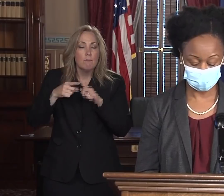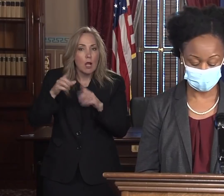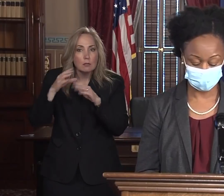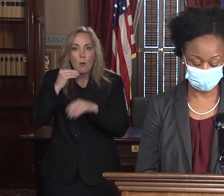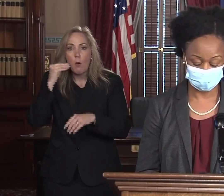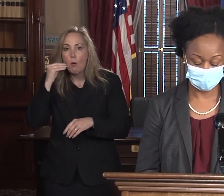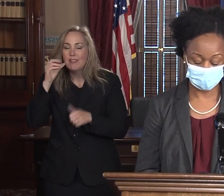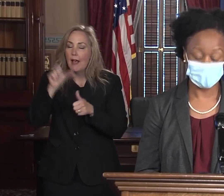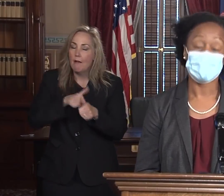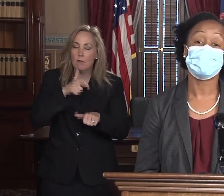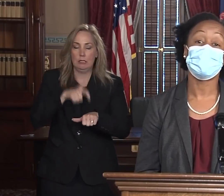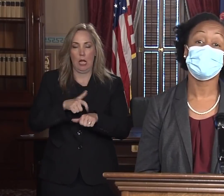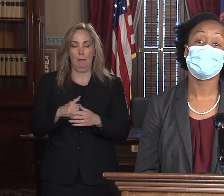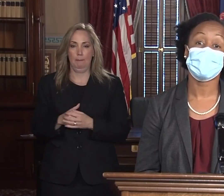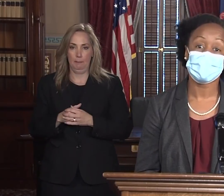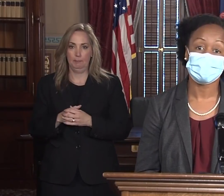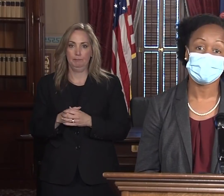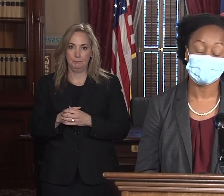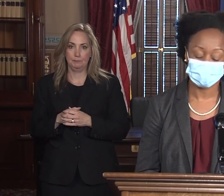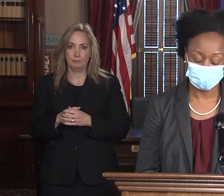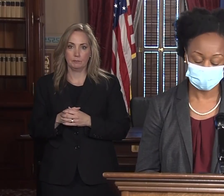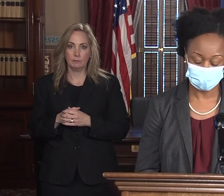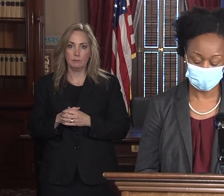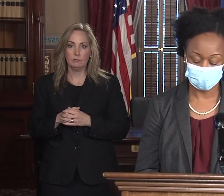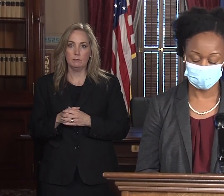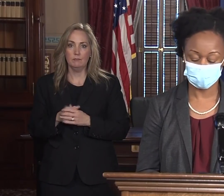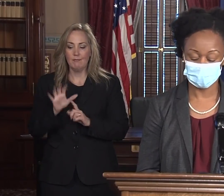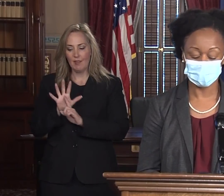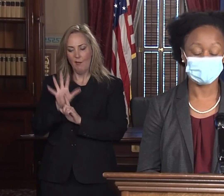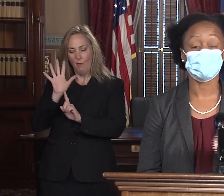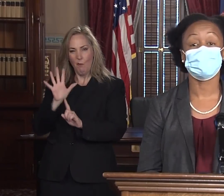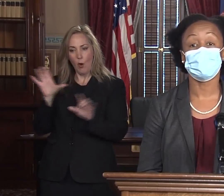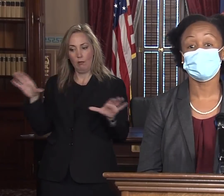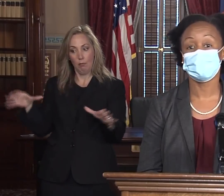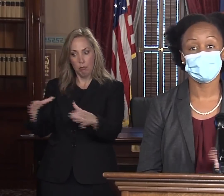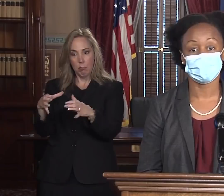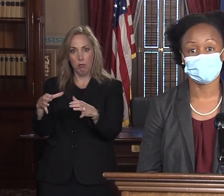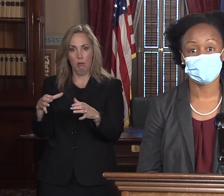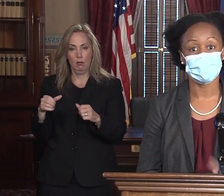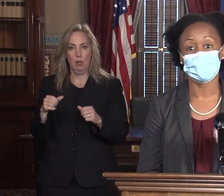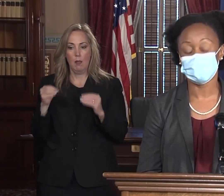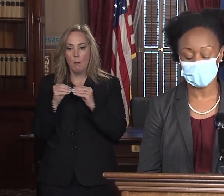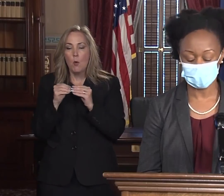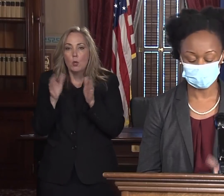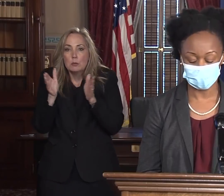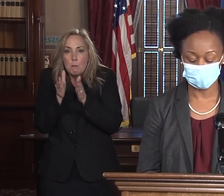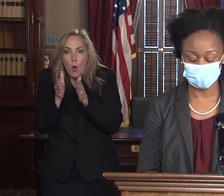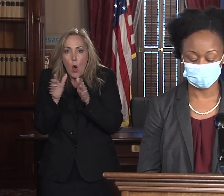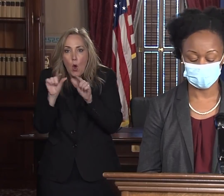PART OF YOUR HOUSEHOLD. THAT MEANS IN YOUR OWN HOME, HOMES OF YOUR FRIENDS, EVERY TIME.